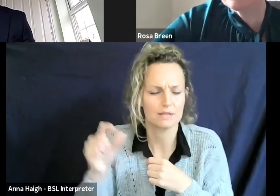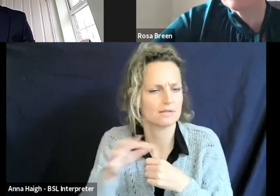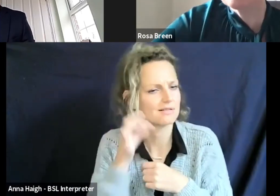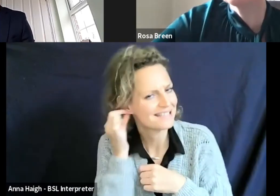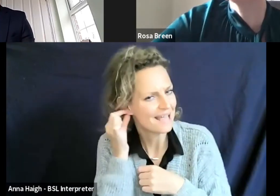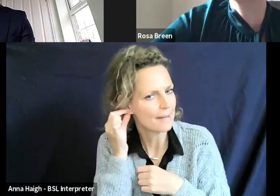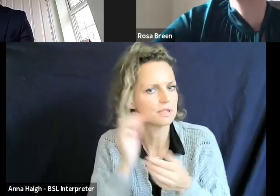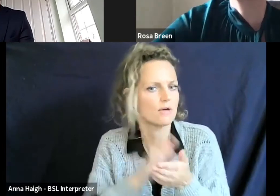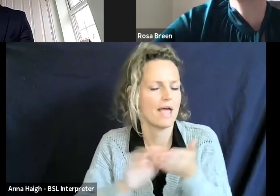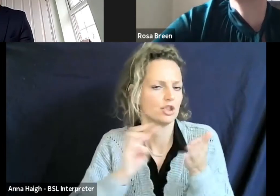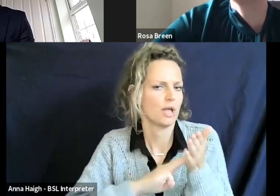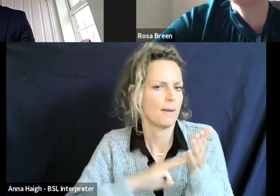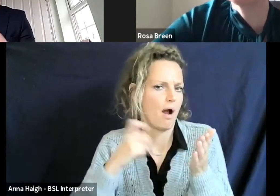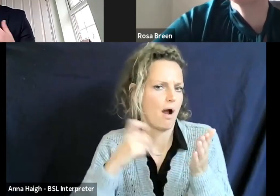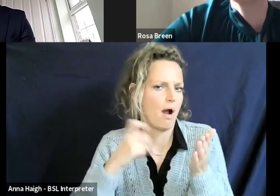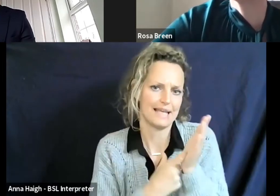There is a wealth of stuff available on Evenbreak and Google and HMRC websites where you can find out